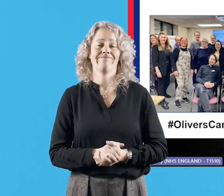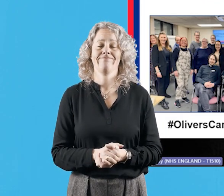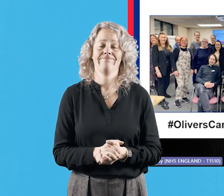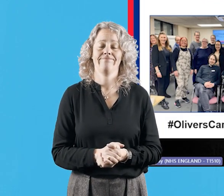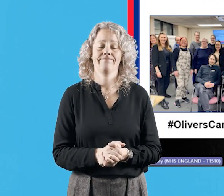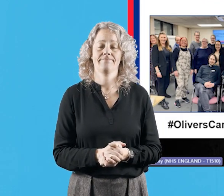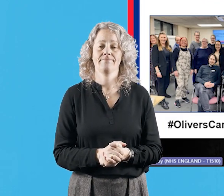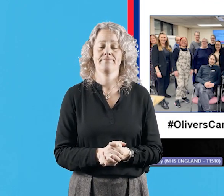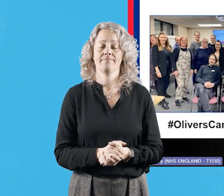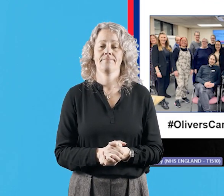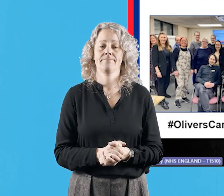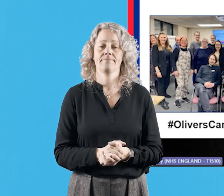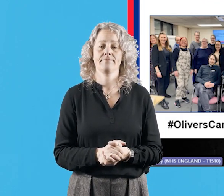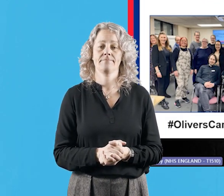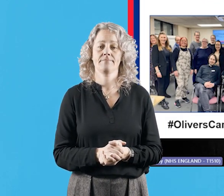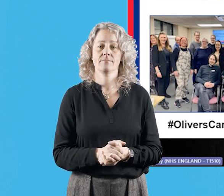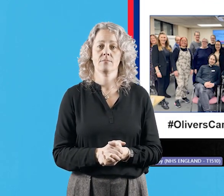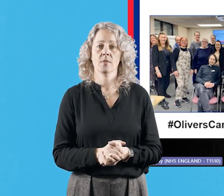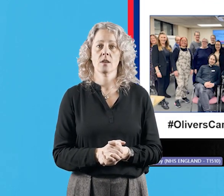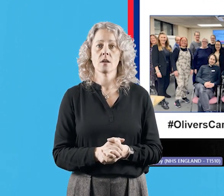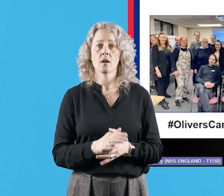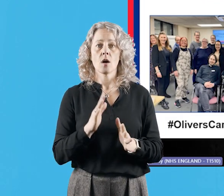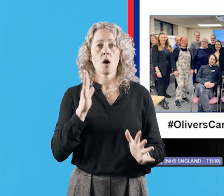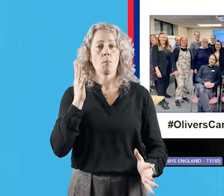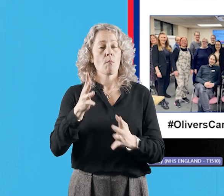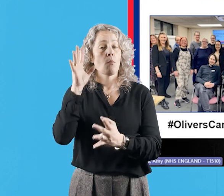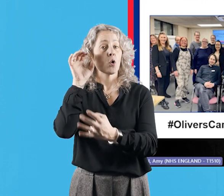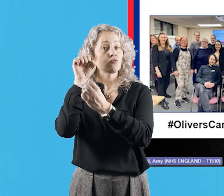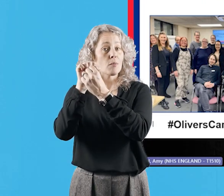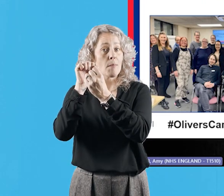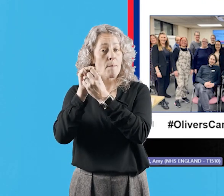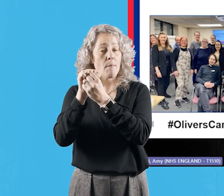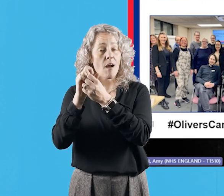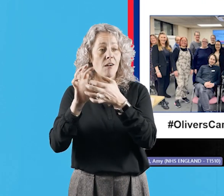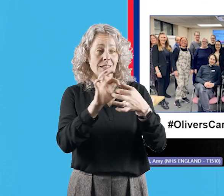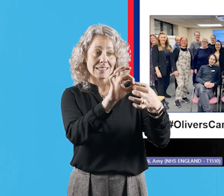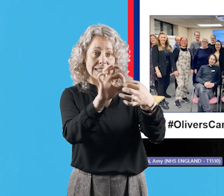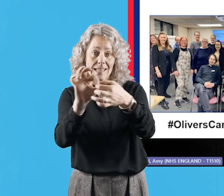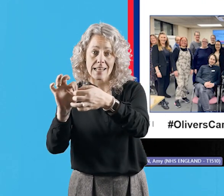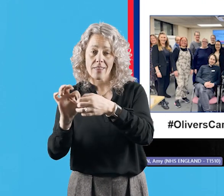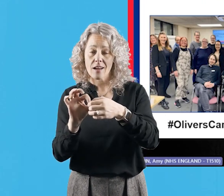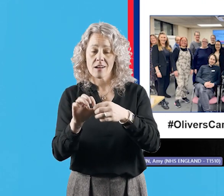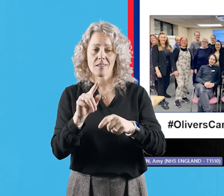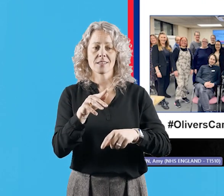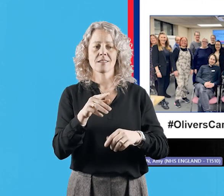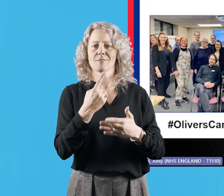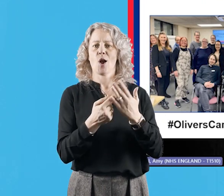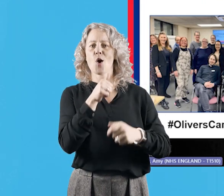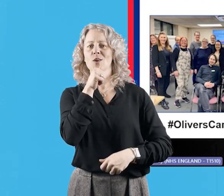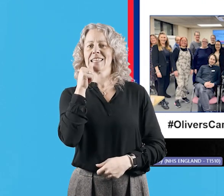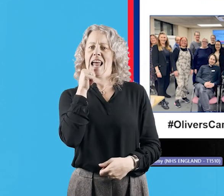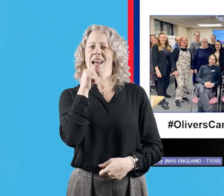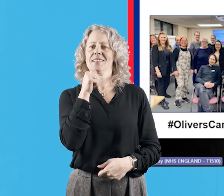training and I think that we must all remember that we're doing together this is a